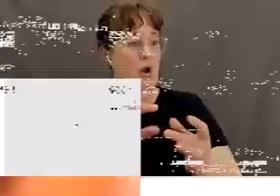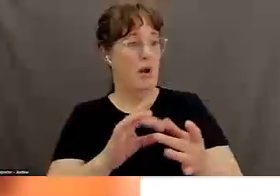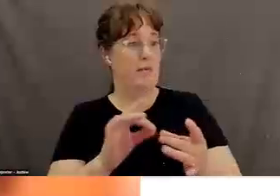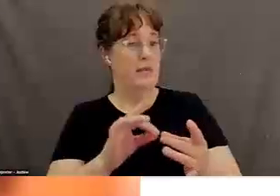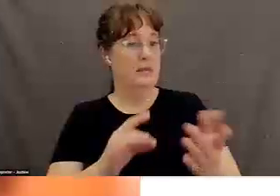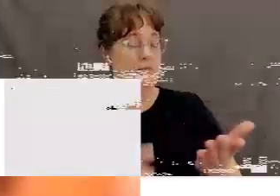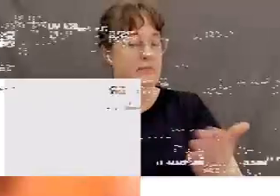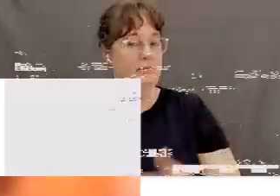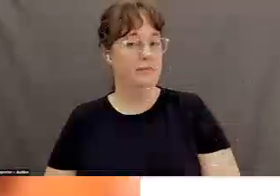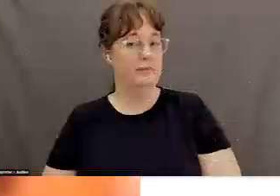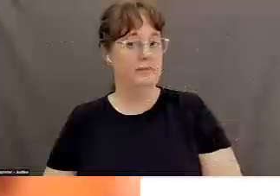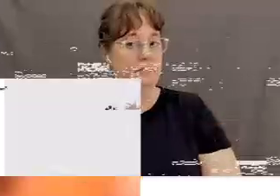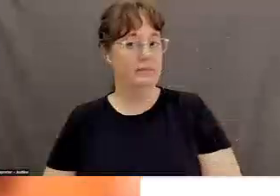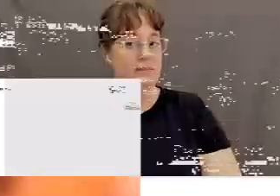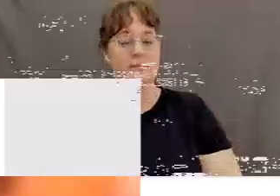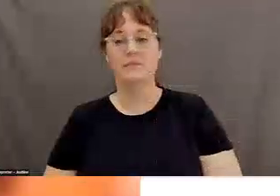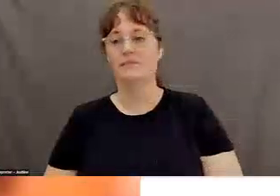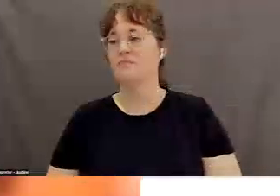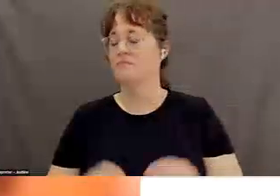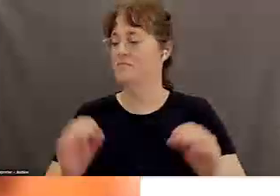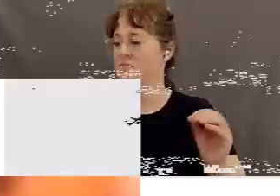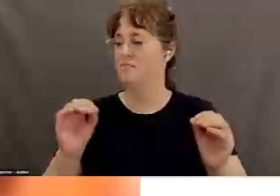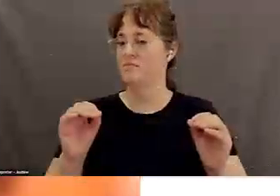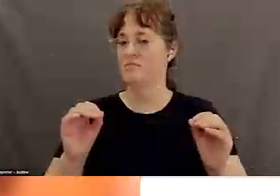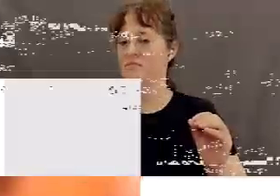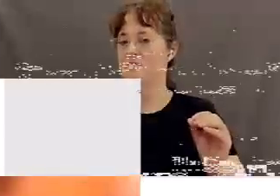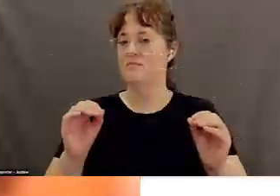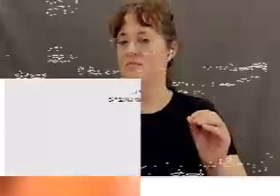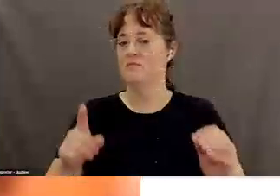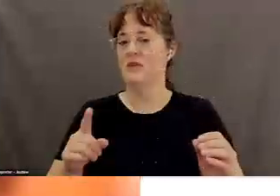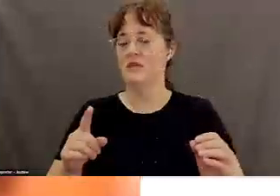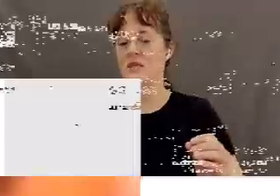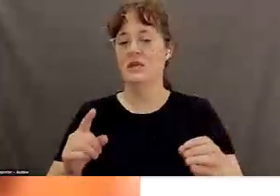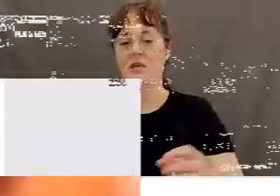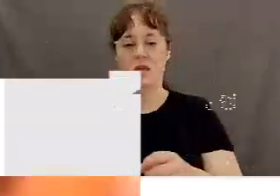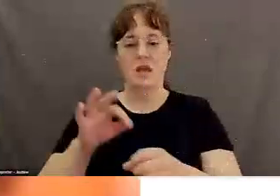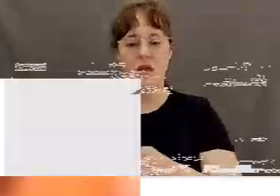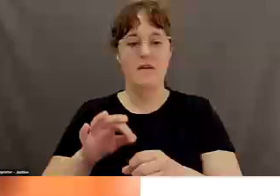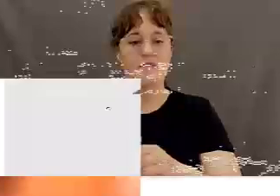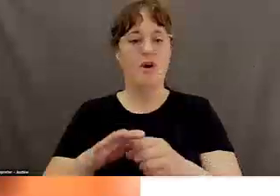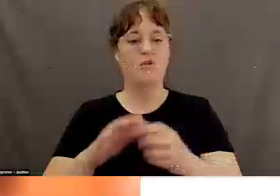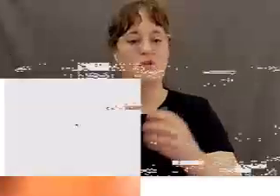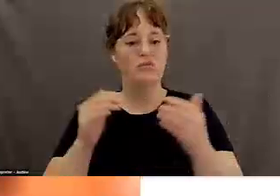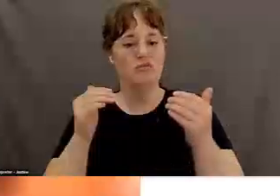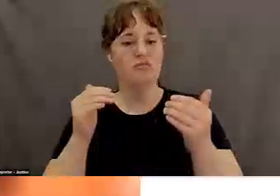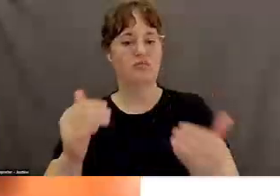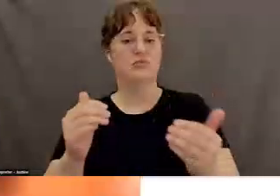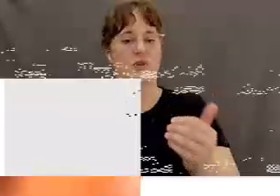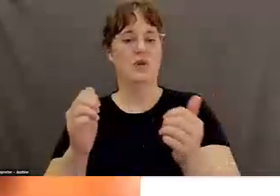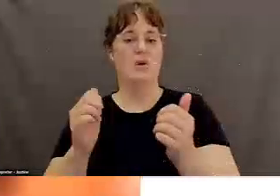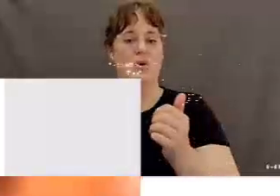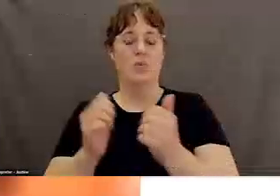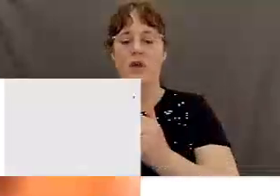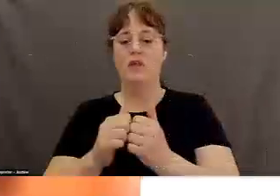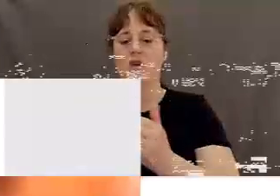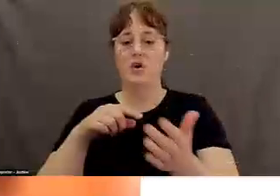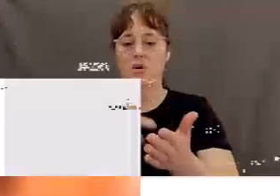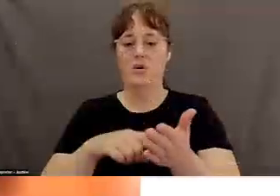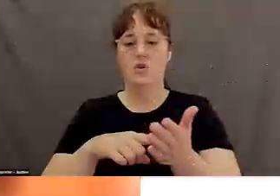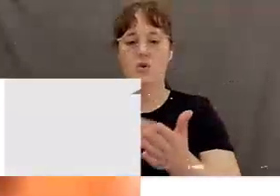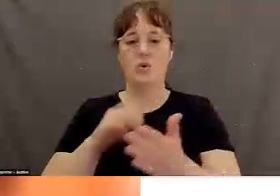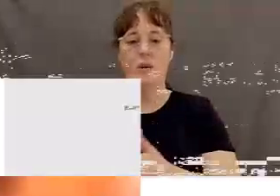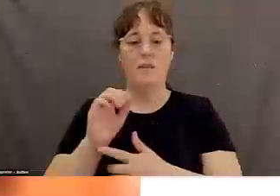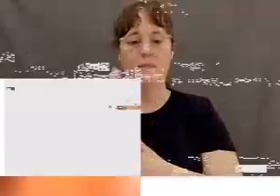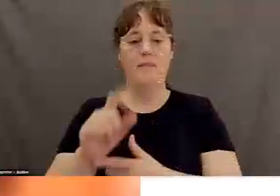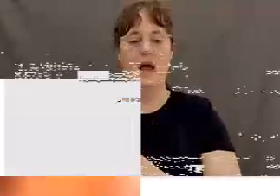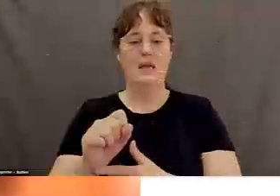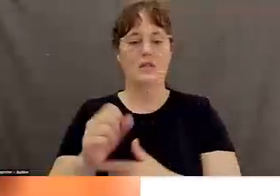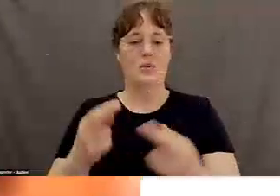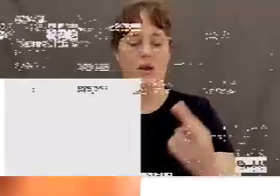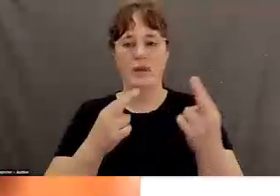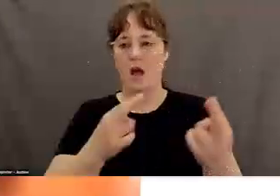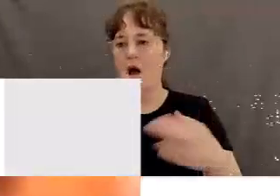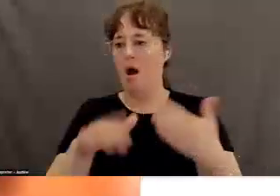Boardroom: Seeing none, this is a voice vote to forward motion number M226-11 to the board with a due pass recommendation. All those in favor, say aye. Aye.